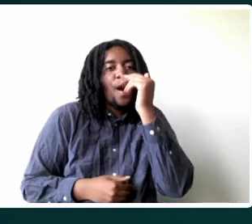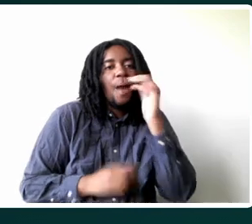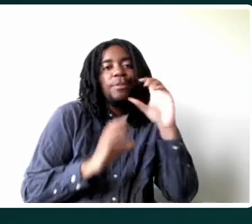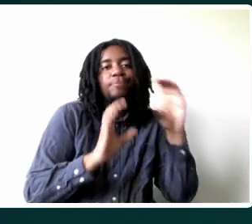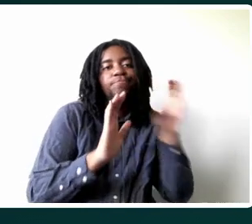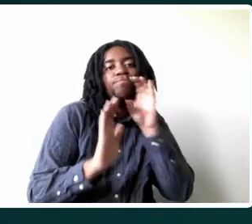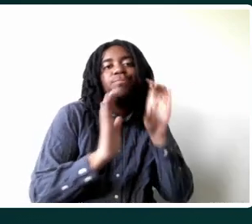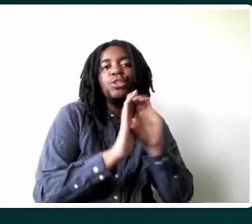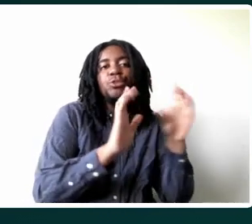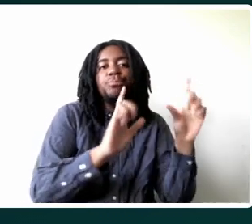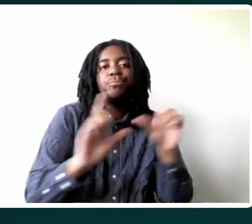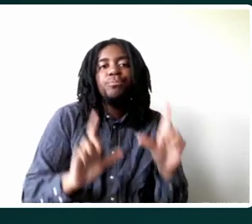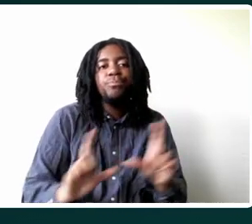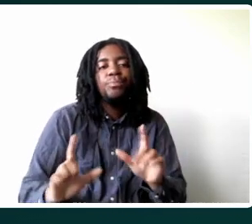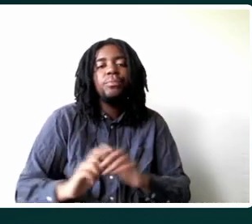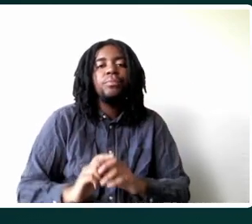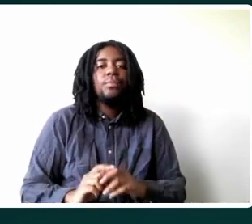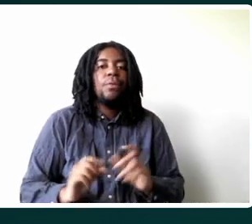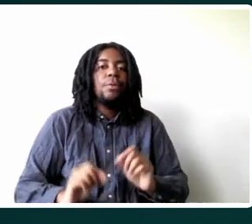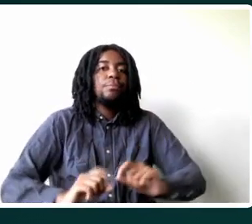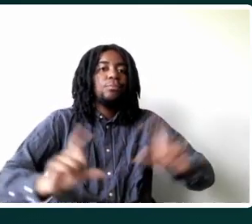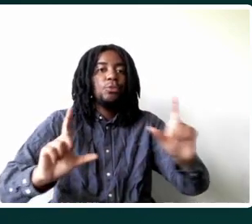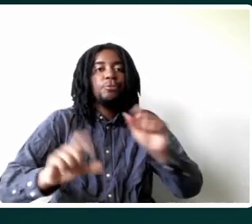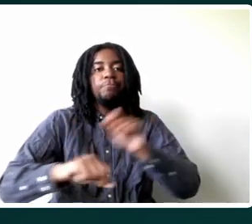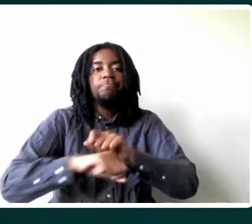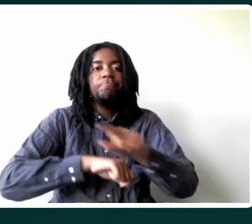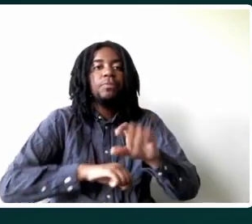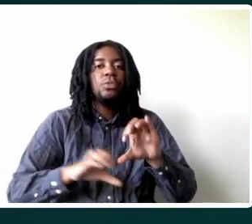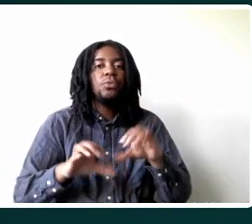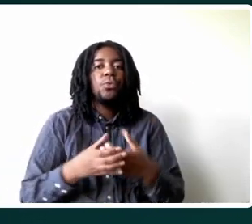posted these into groups. We actually had about -- across the six sites this year,